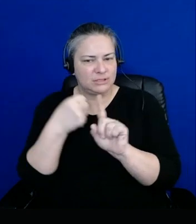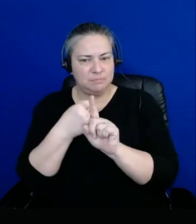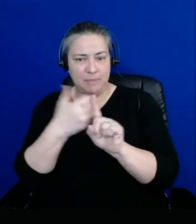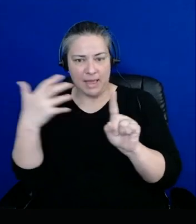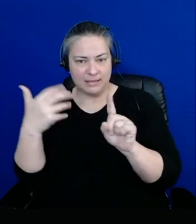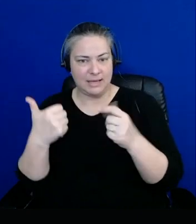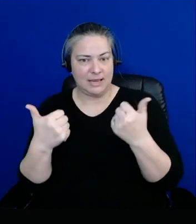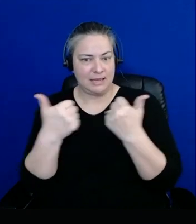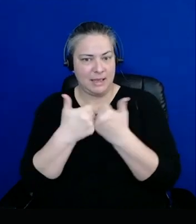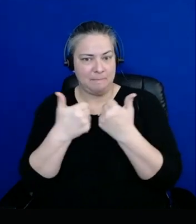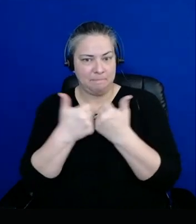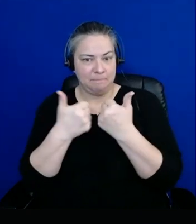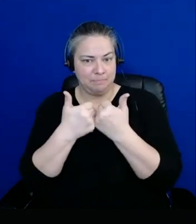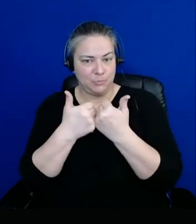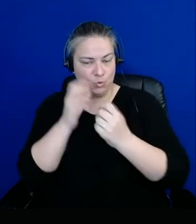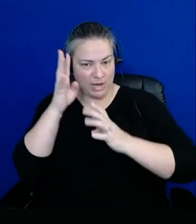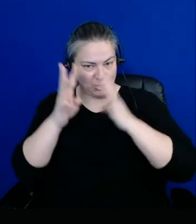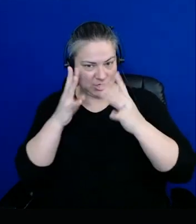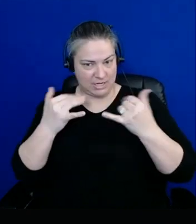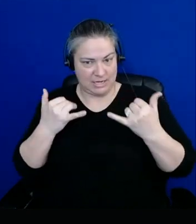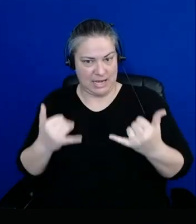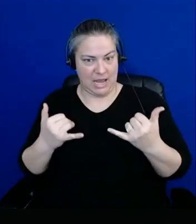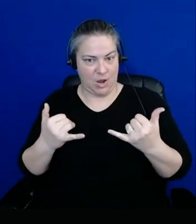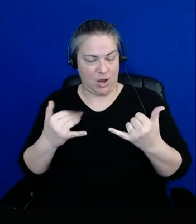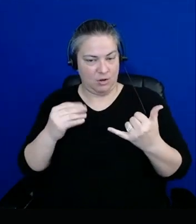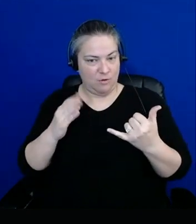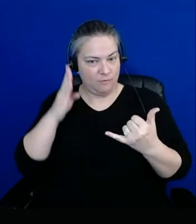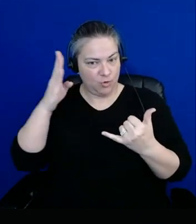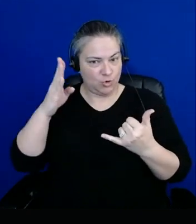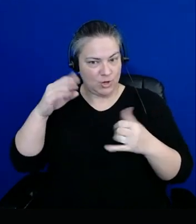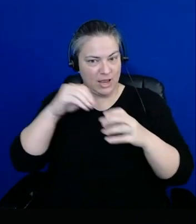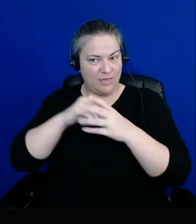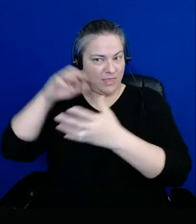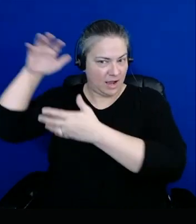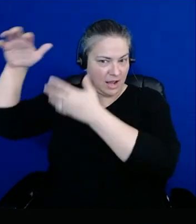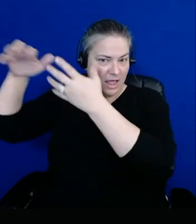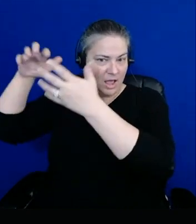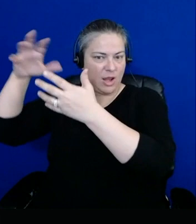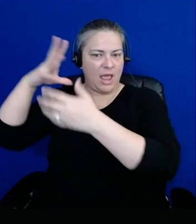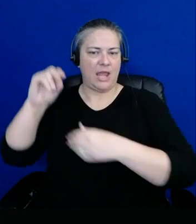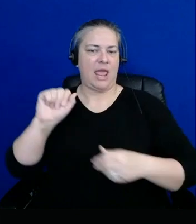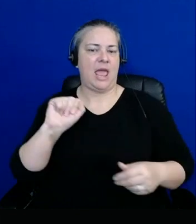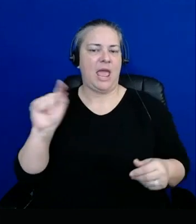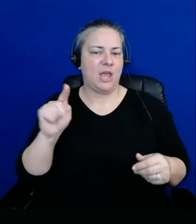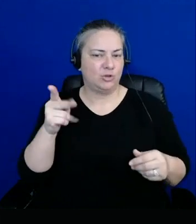creation now, and in the future, through the cloud and with Azure. We'll talk about why this is important,